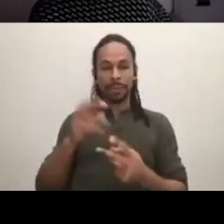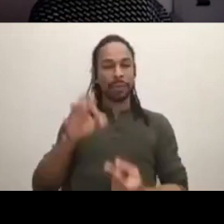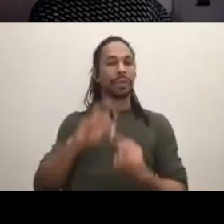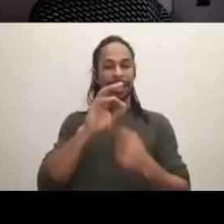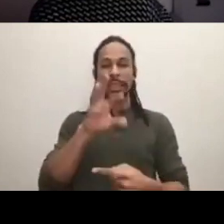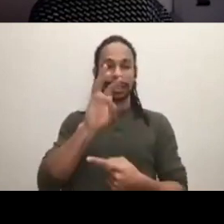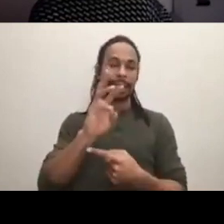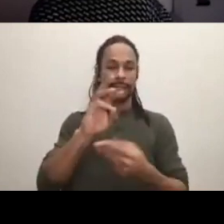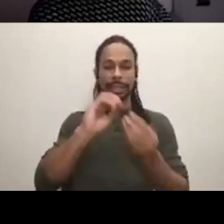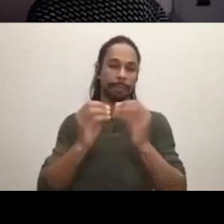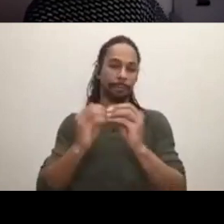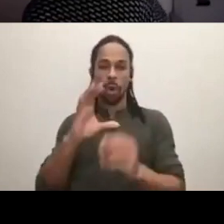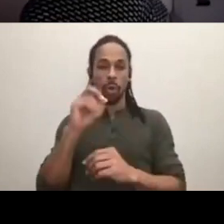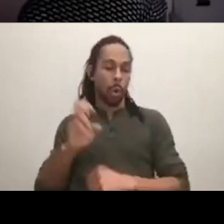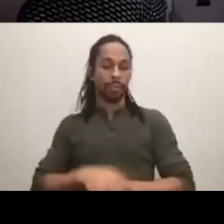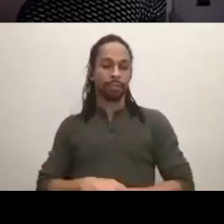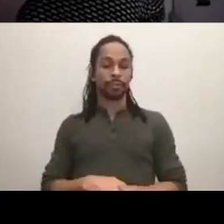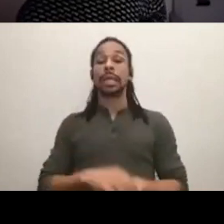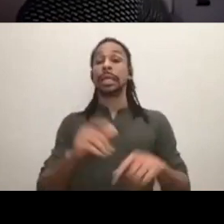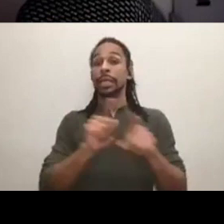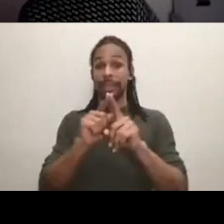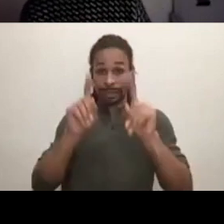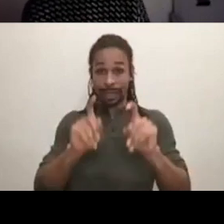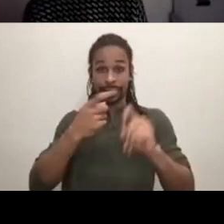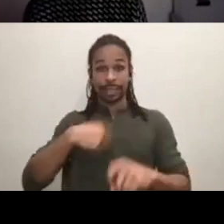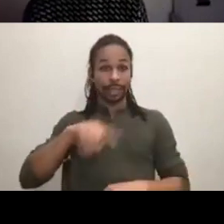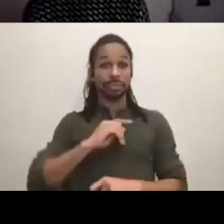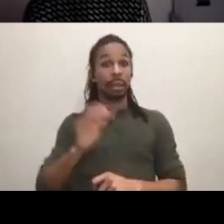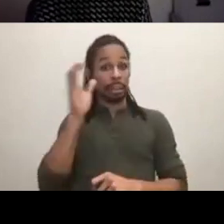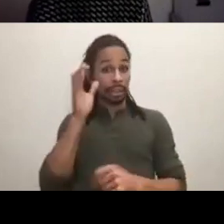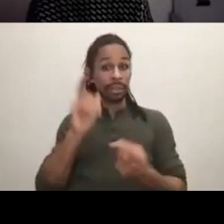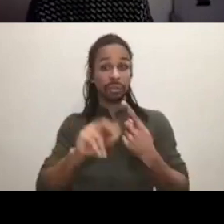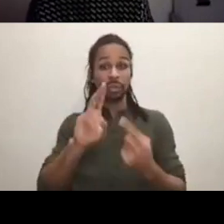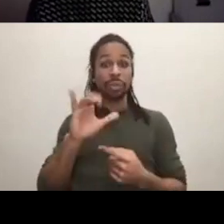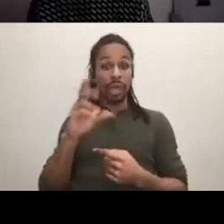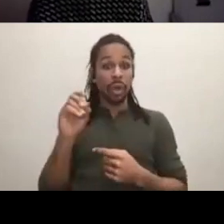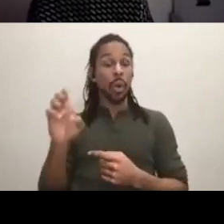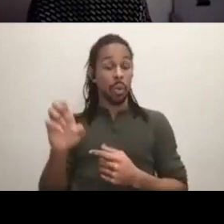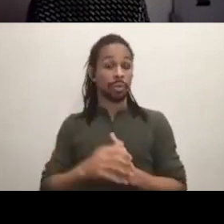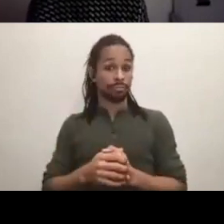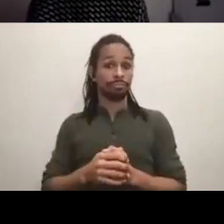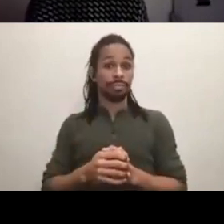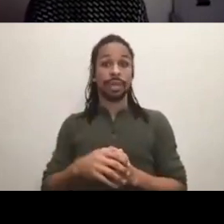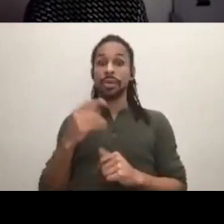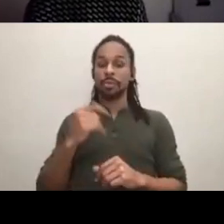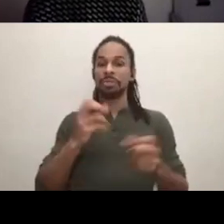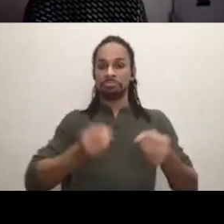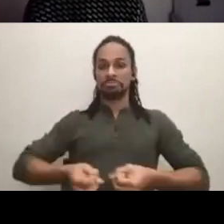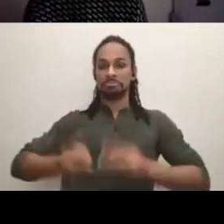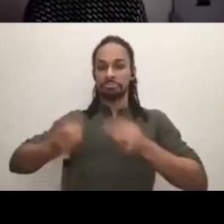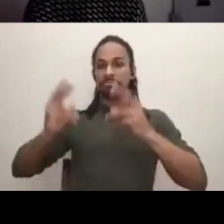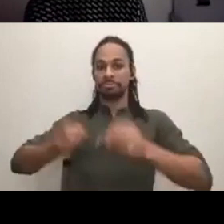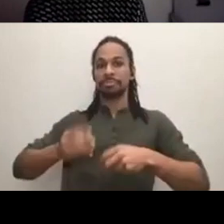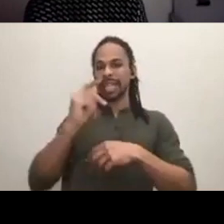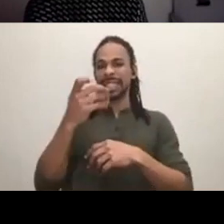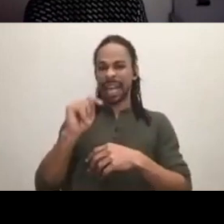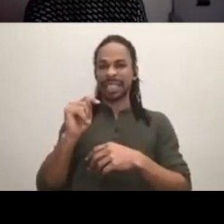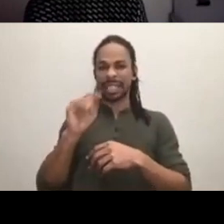be possible to listen to those, to the music through the website and that is, yeah. Hopefully,